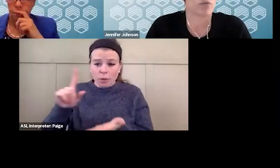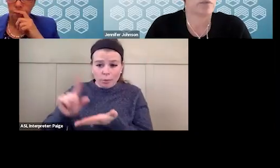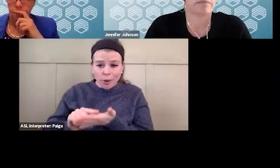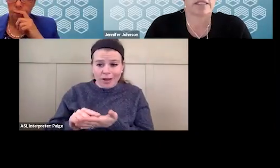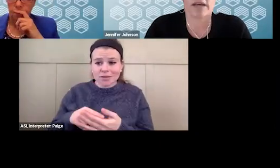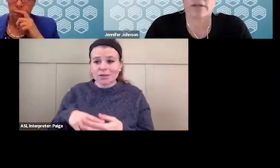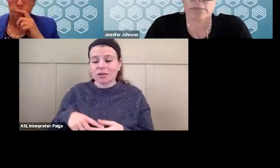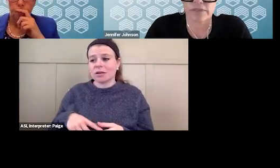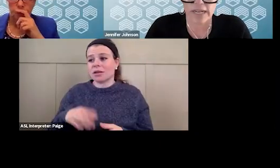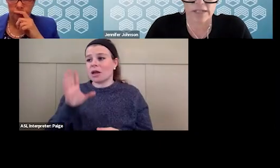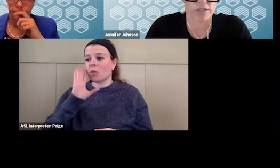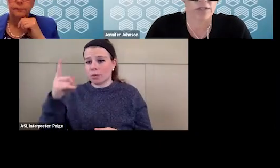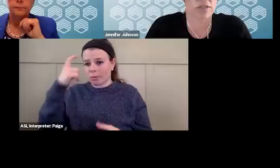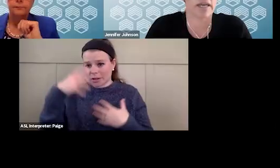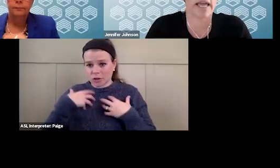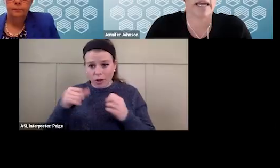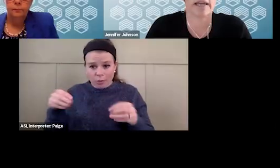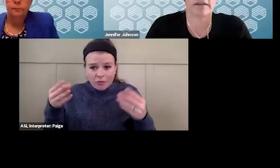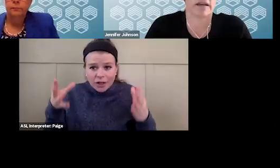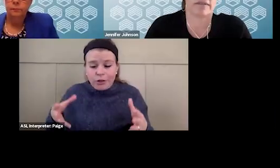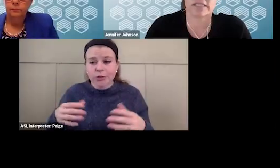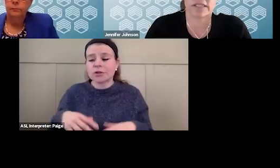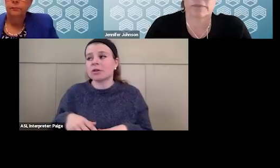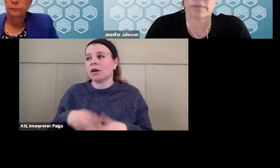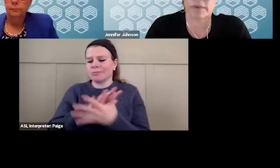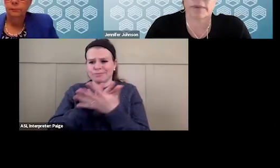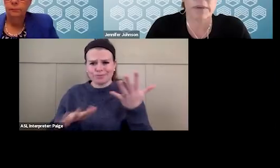There will be mental health providers, and obviously there are members of the